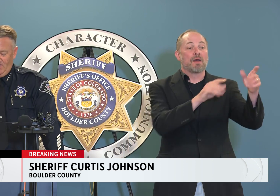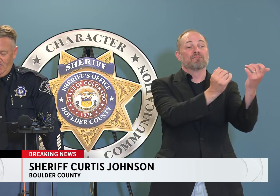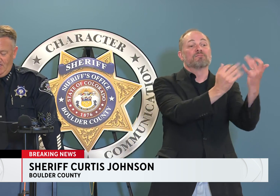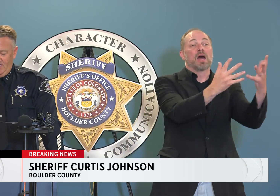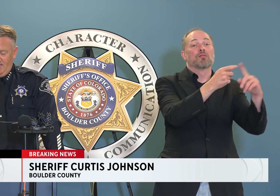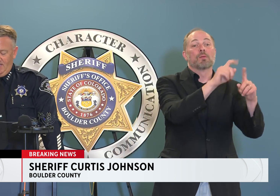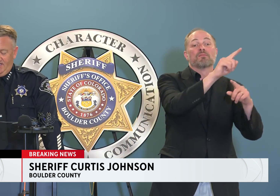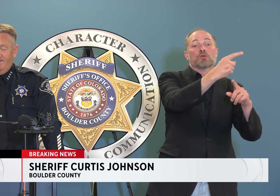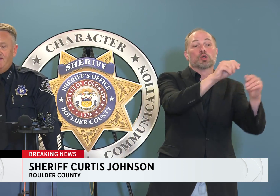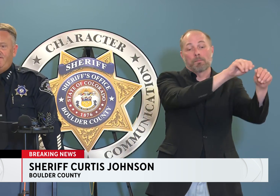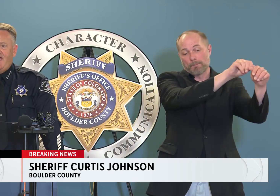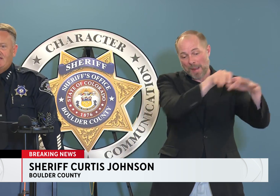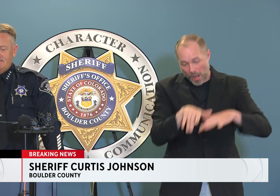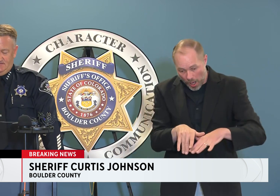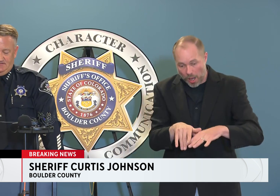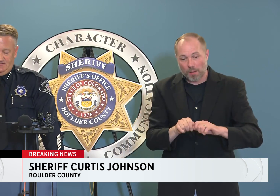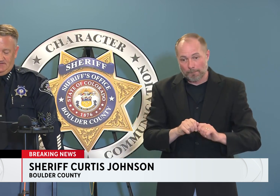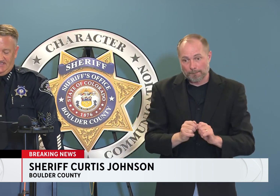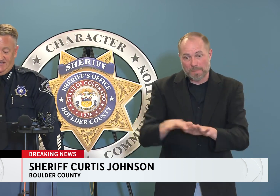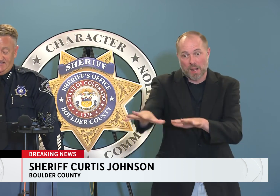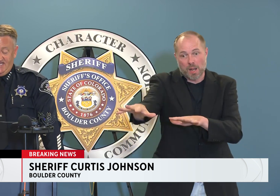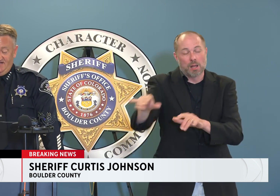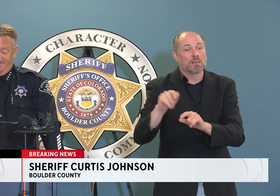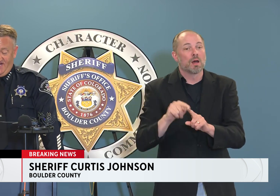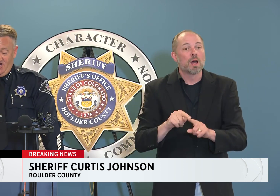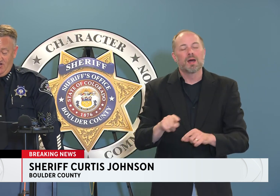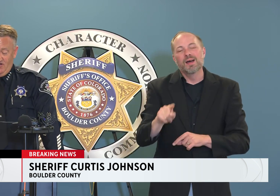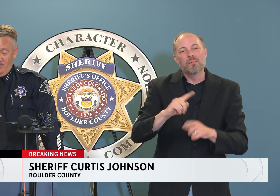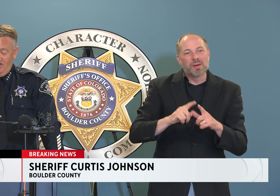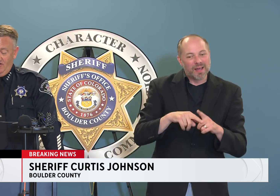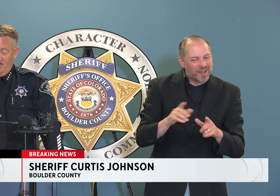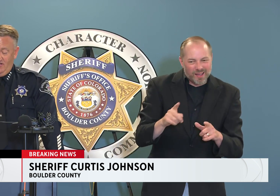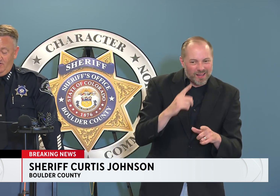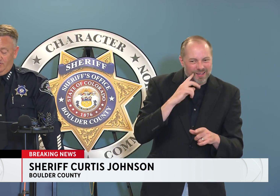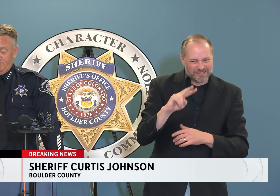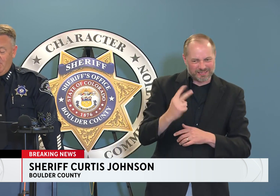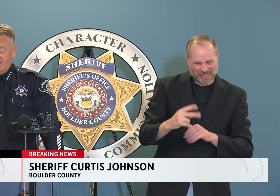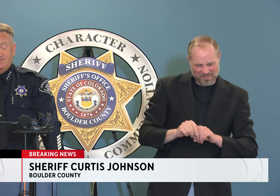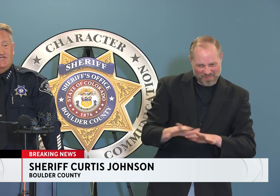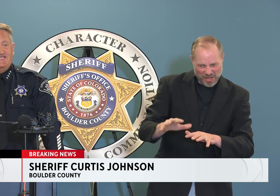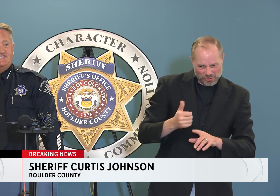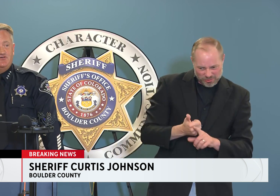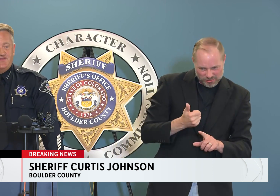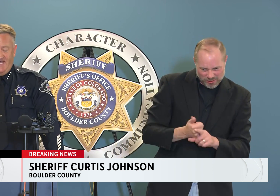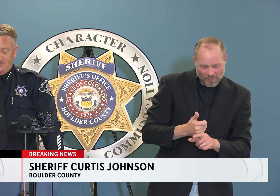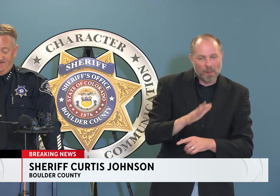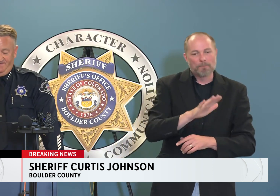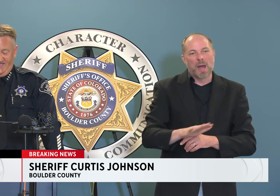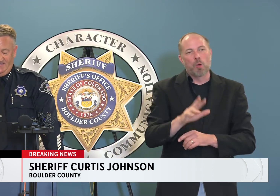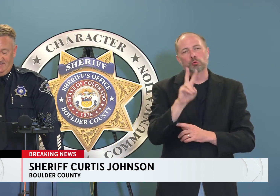INITIALLY OUR INVESTIGATORS LOOKED INTO THE POSSIBILITY THAT THE SECOND FIRE MAY HAVE BEEN CAUSED BY EMBERS FROM THE